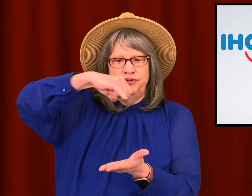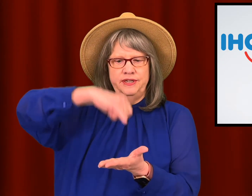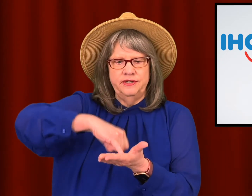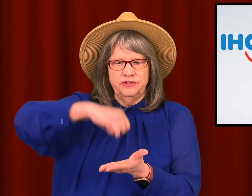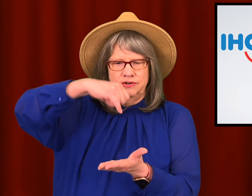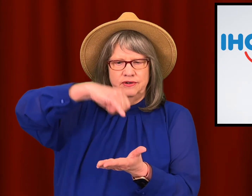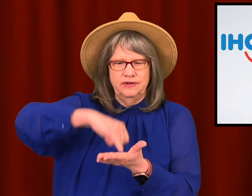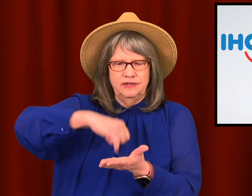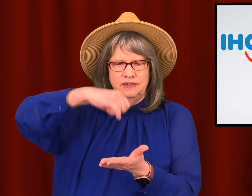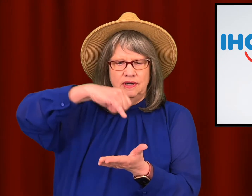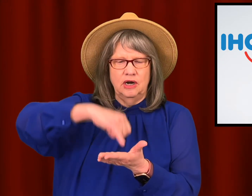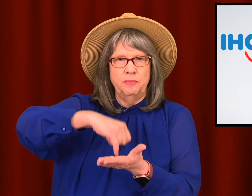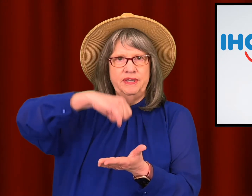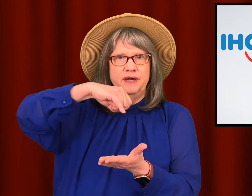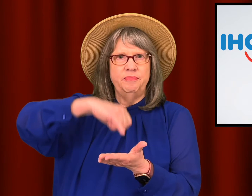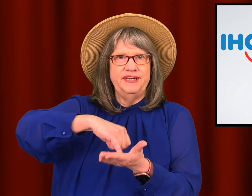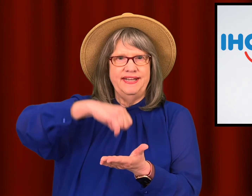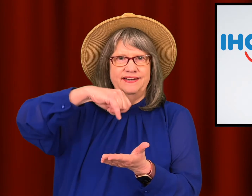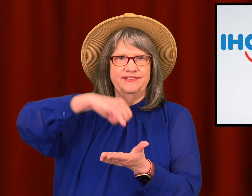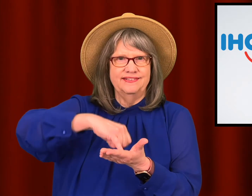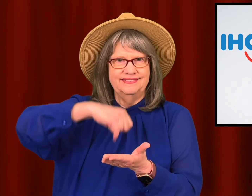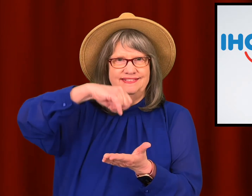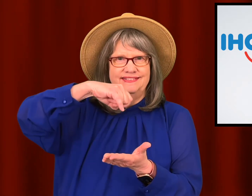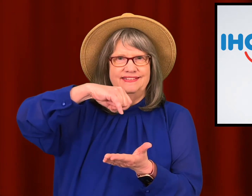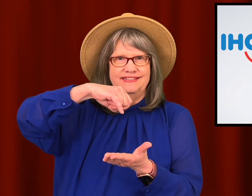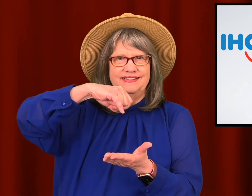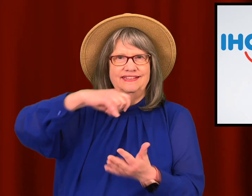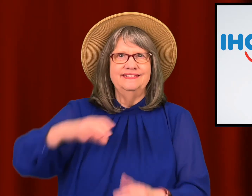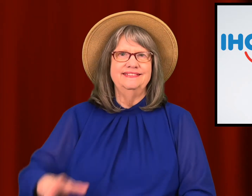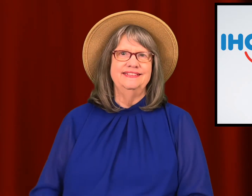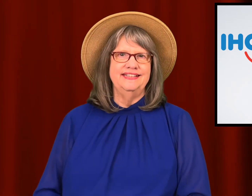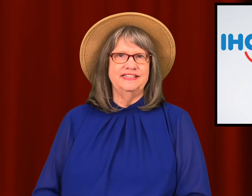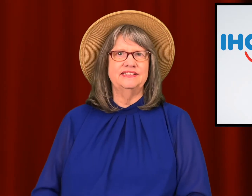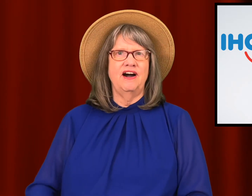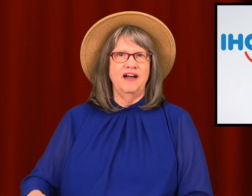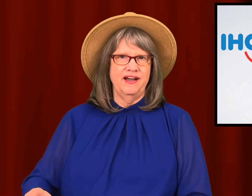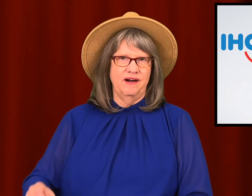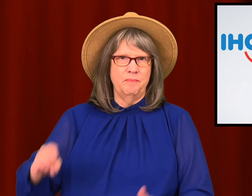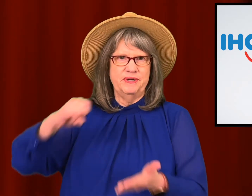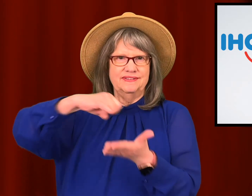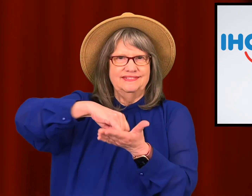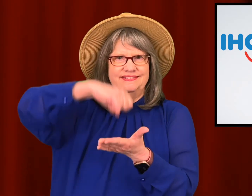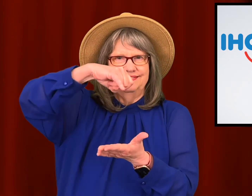The little finger hopping up and down, it's IHop.